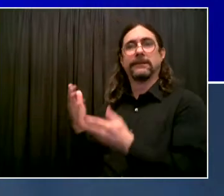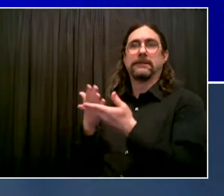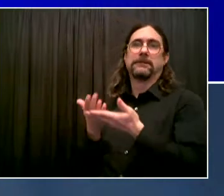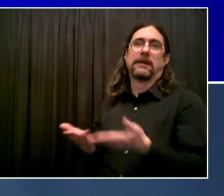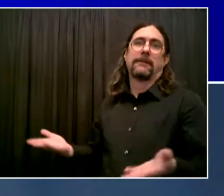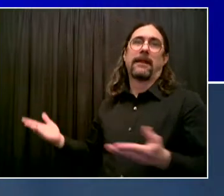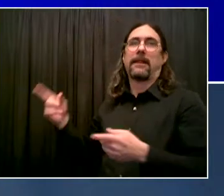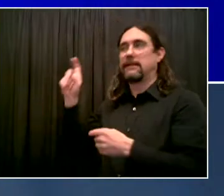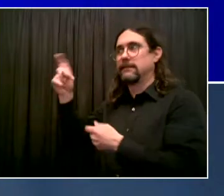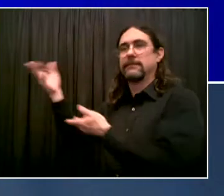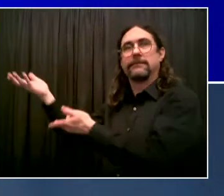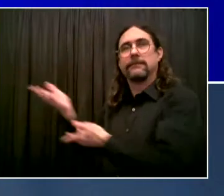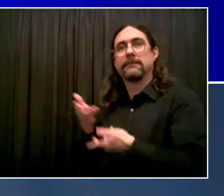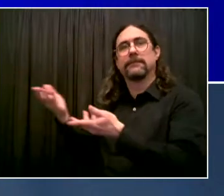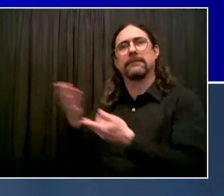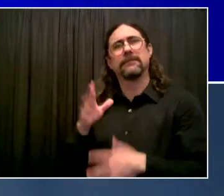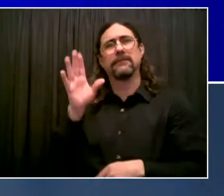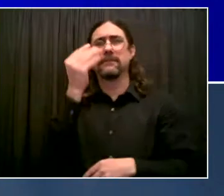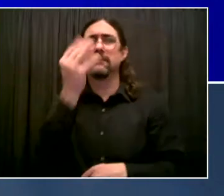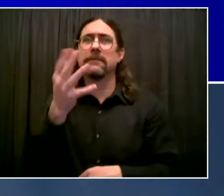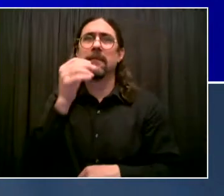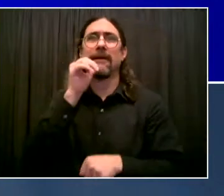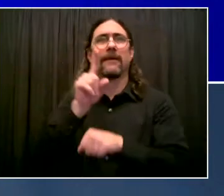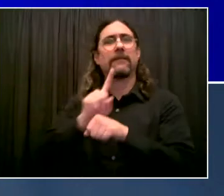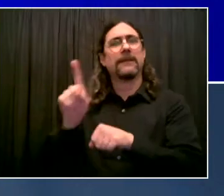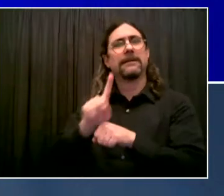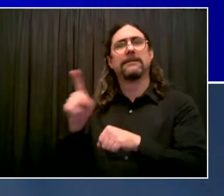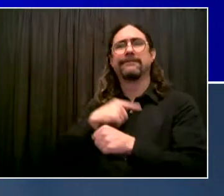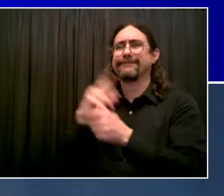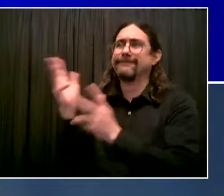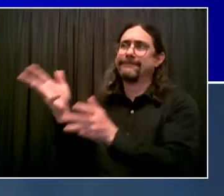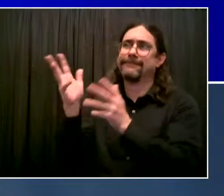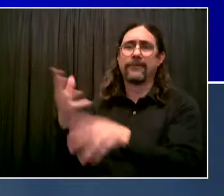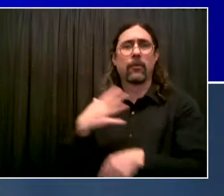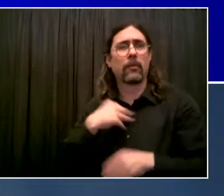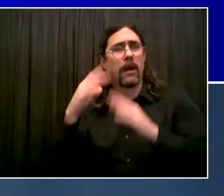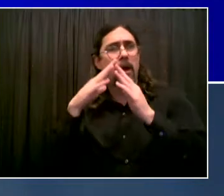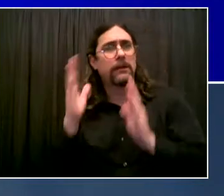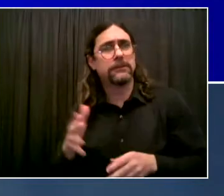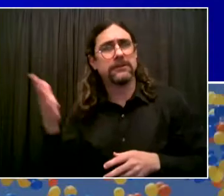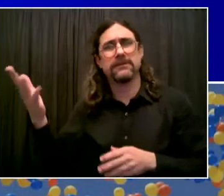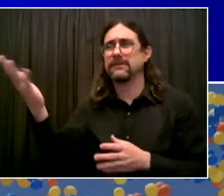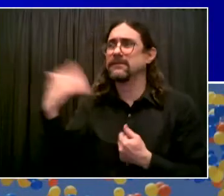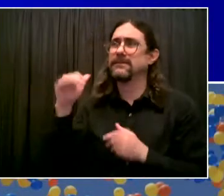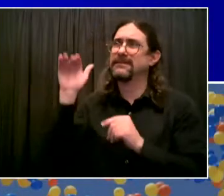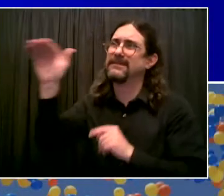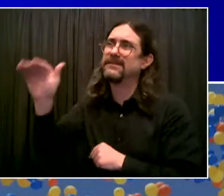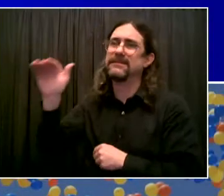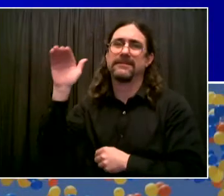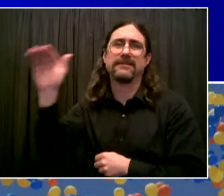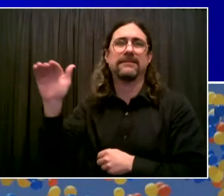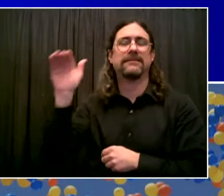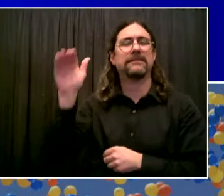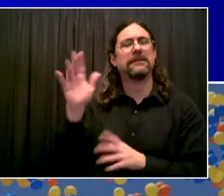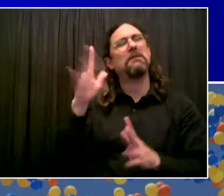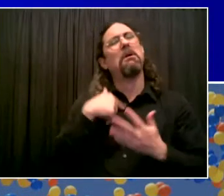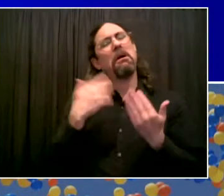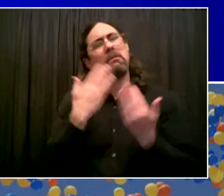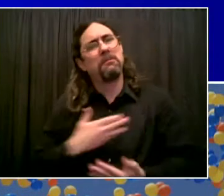WE ARE WORKING CLOSELY WITH THE BIDEN ADMINISTRATION AND WE APPRECIATE EVERY STUFF I HAVE EBEN N INCREASING THE SUPPLY STEADILY.